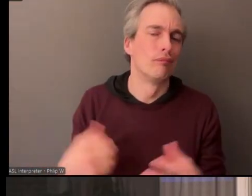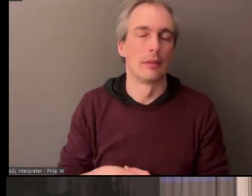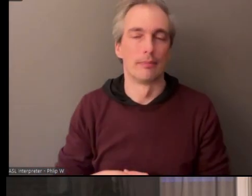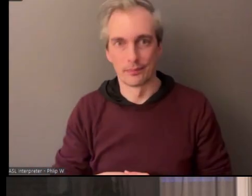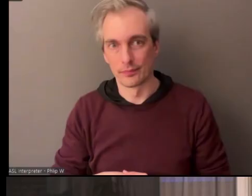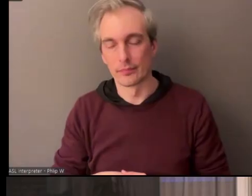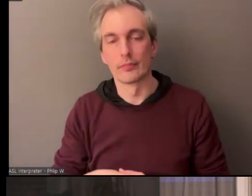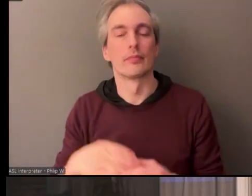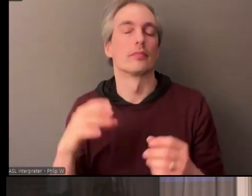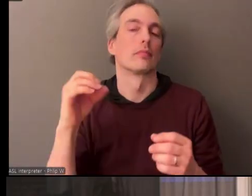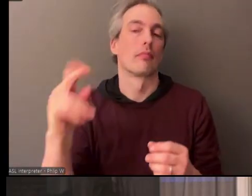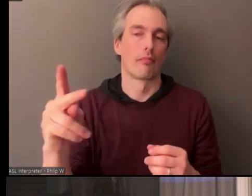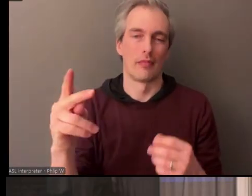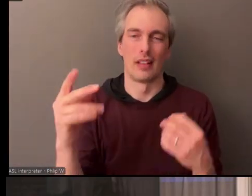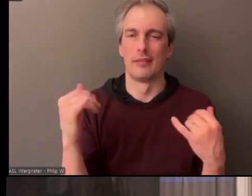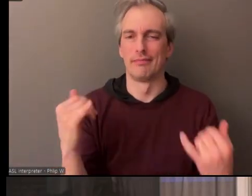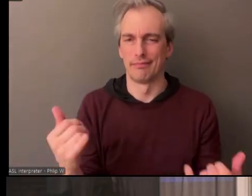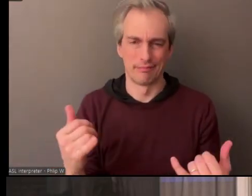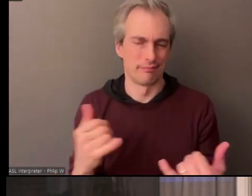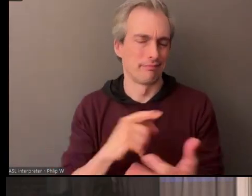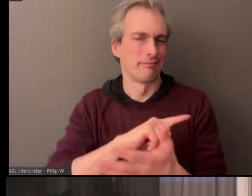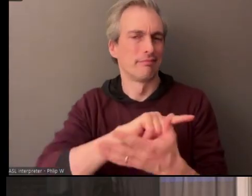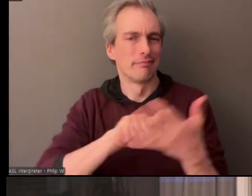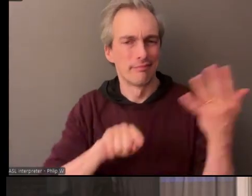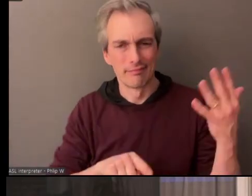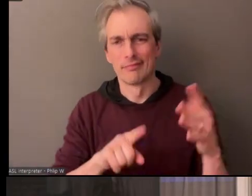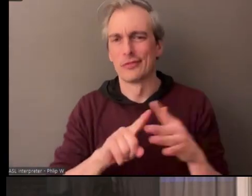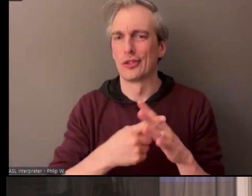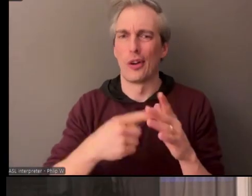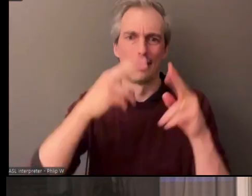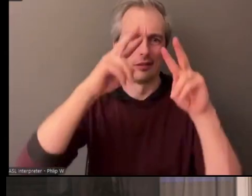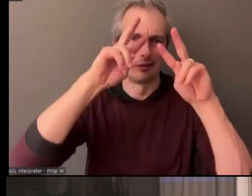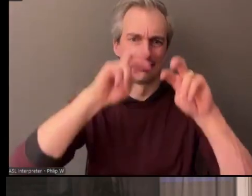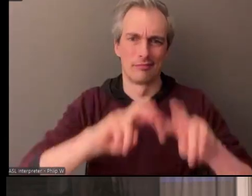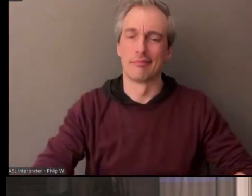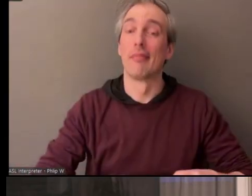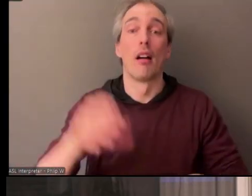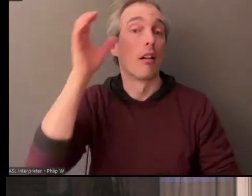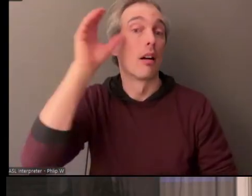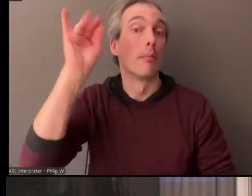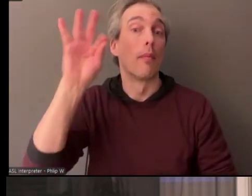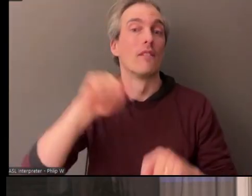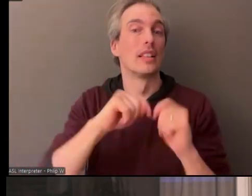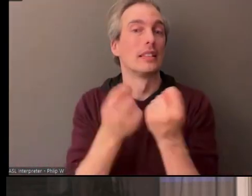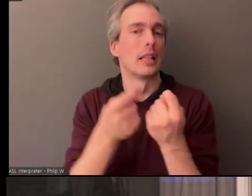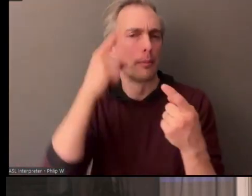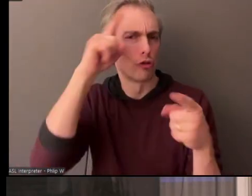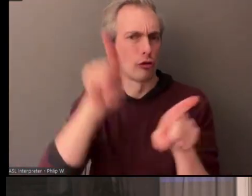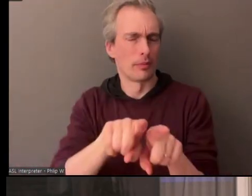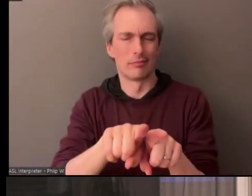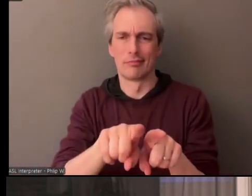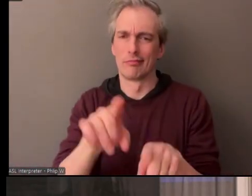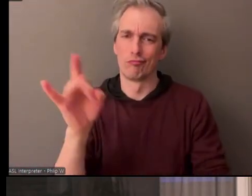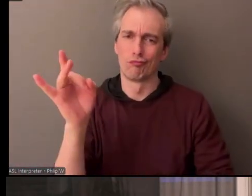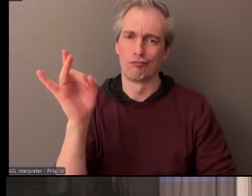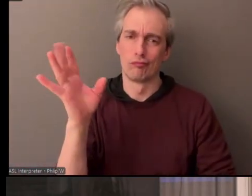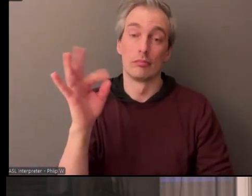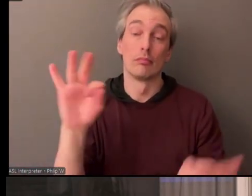The concept of a team agreement is super, super important. I want to emphasize... I'm gonna talk about acceptance criteria. But it is not a magic bullet.